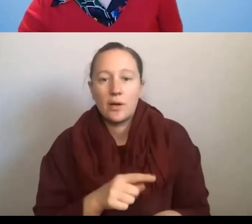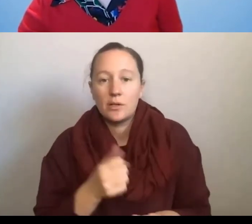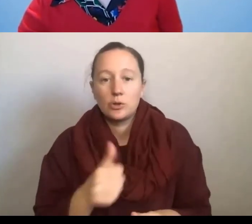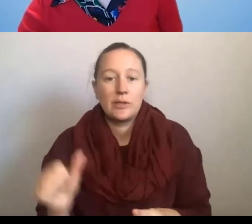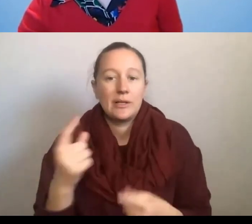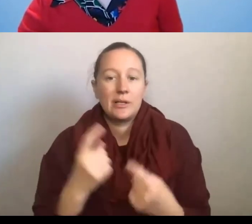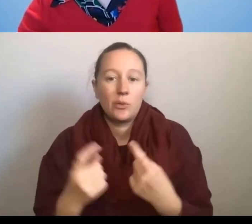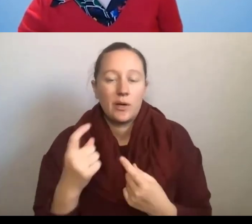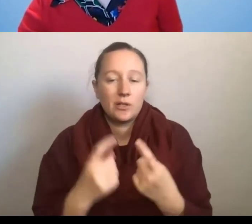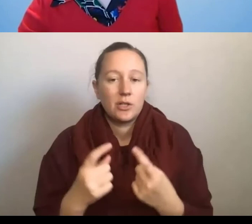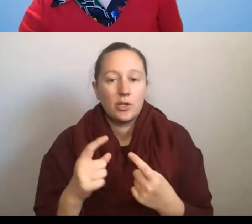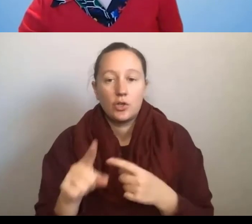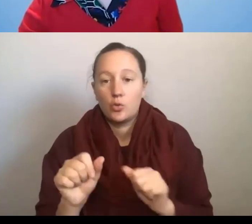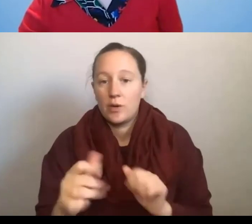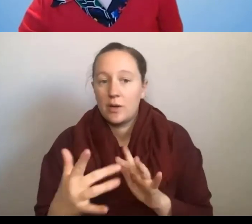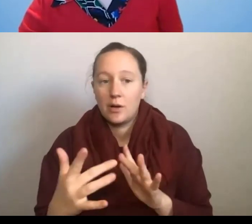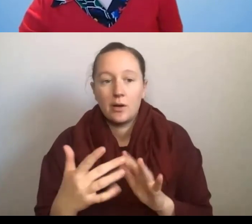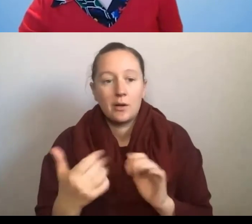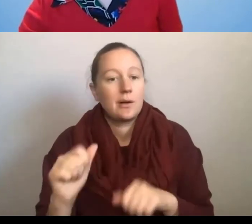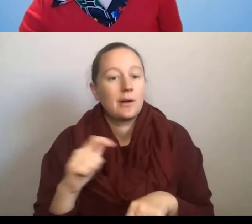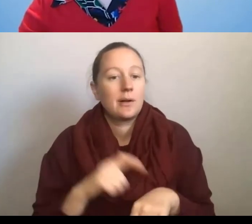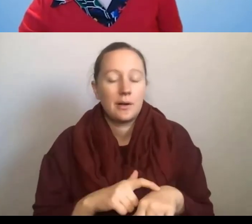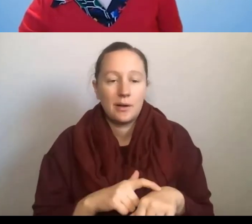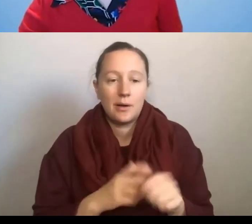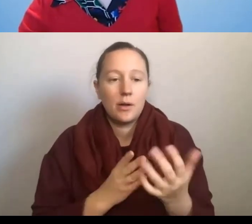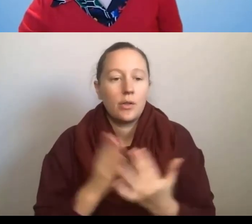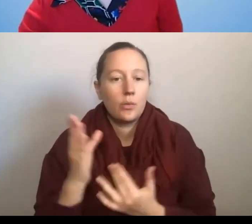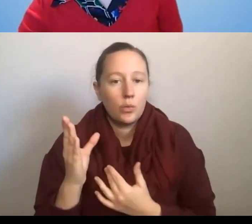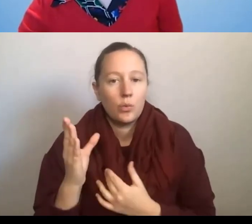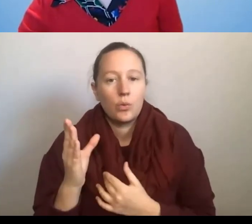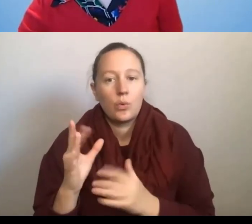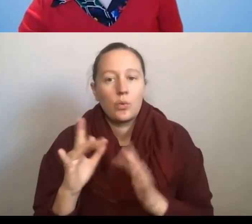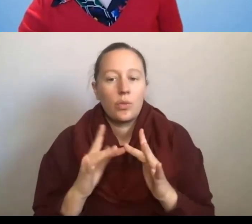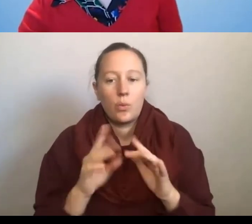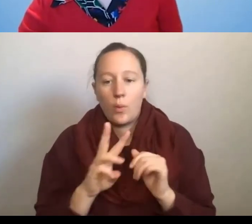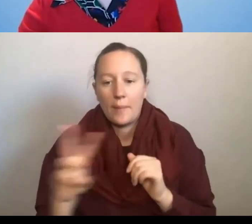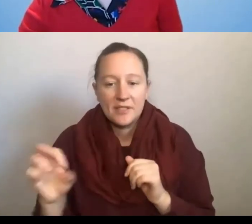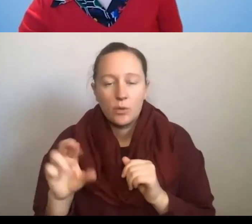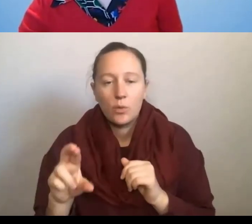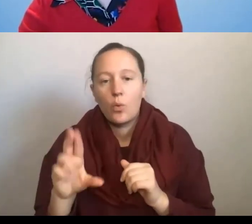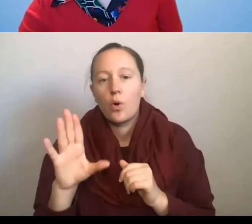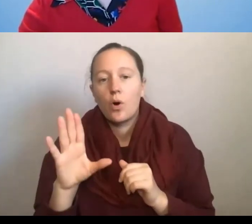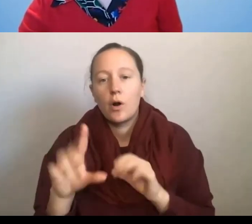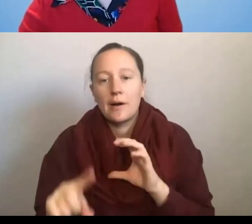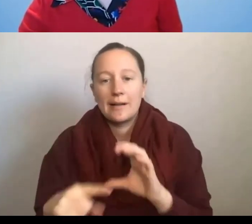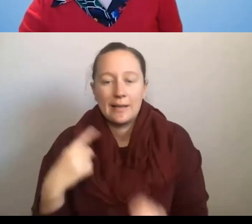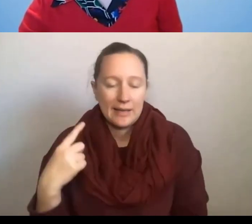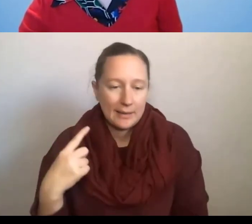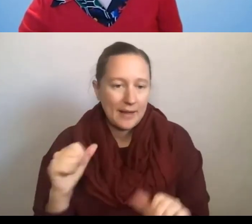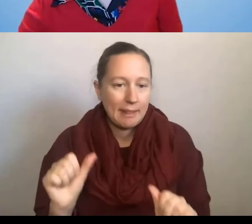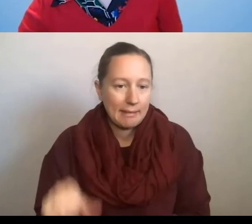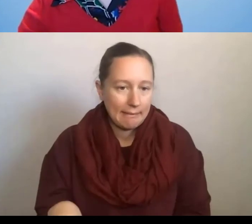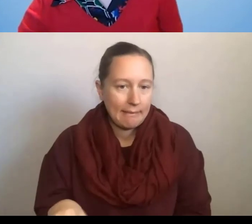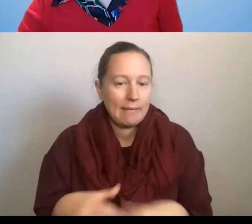You can reach us any time through our website or by e-mailing us, and we'll make sure